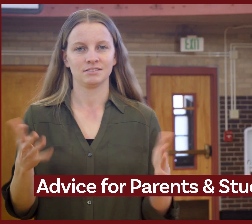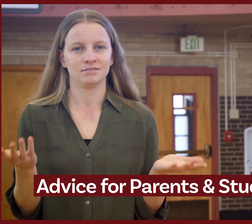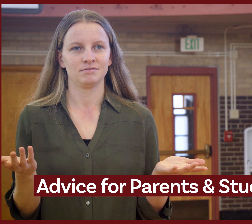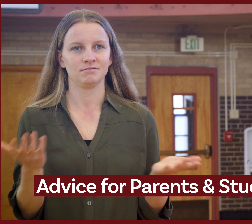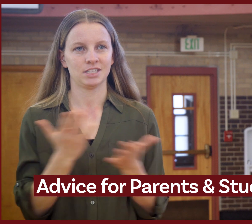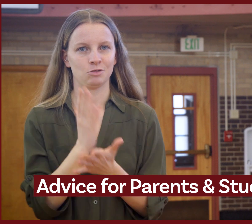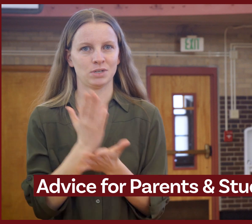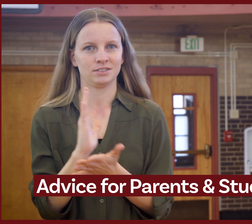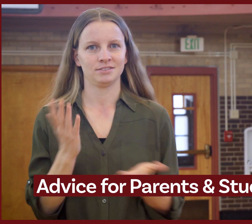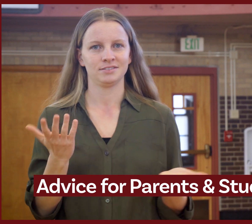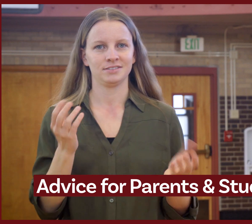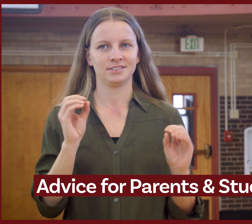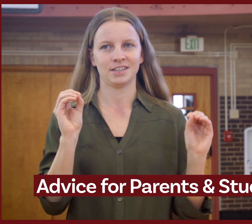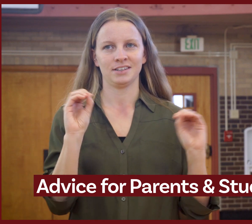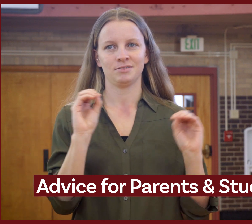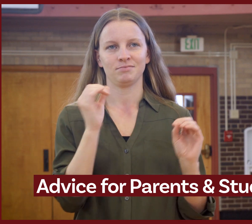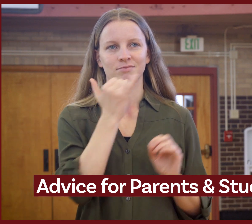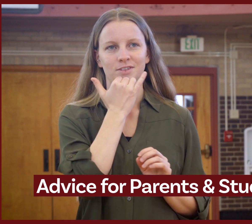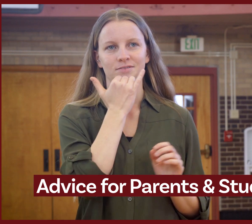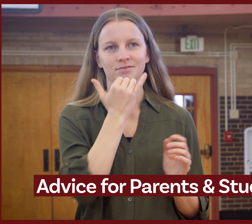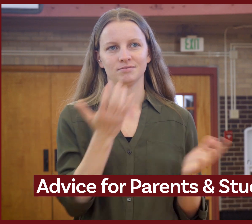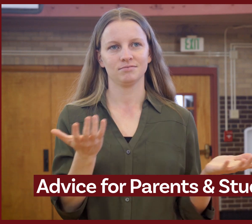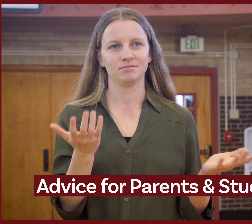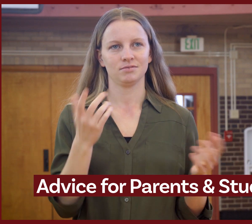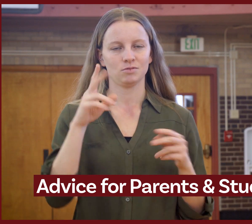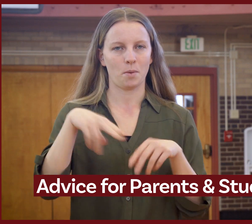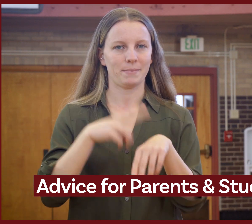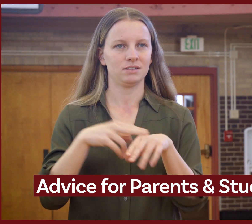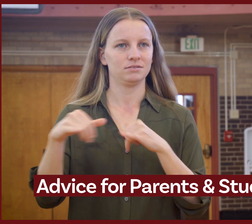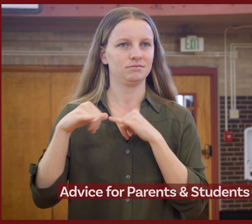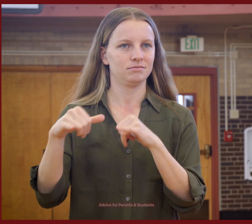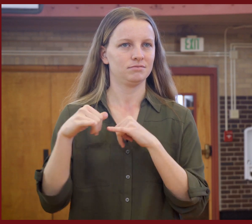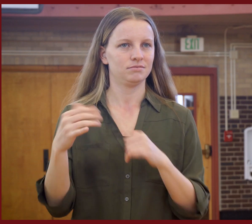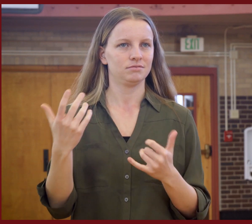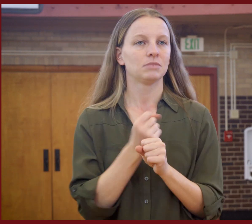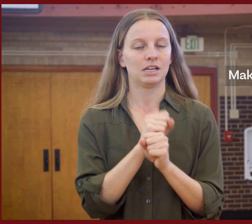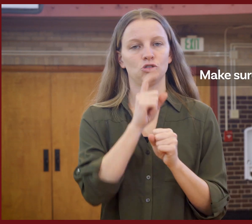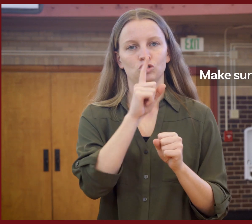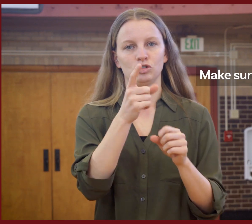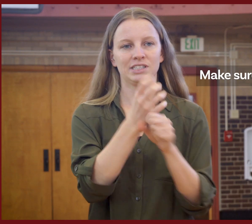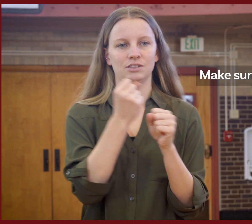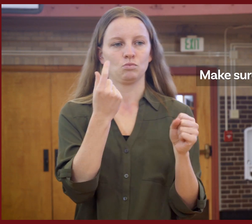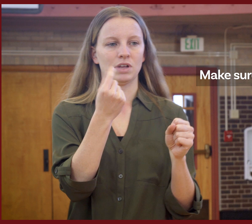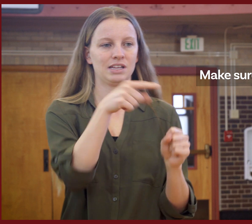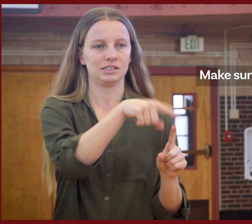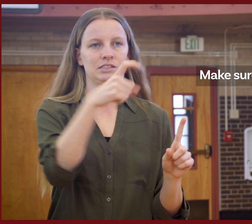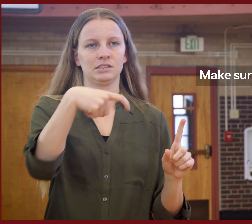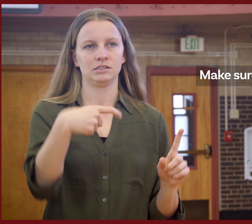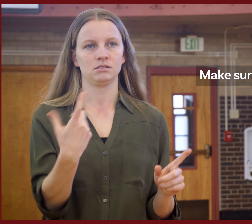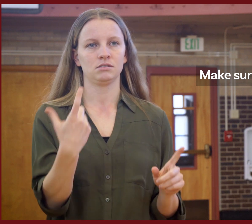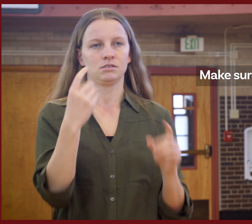So, if you have a child who is deaf, it's all right. There's nothing wrong with them. They're normal kids. Make sure you give them what they need.